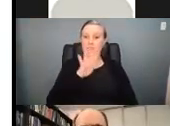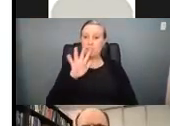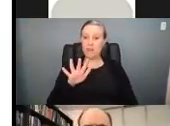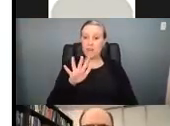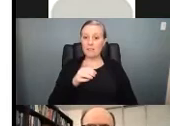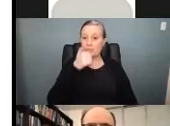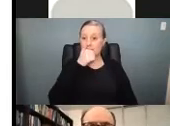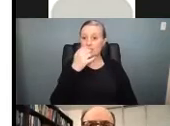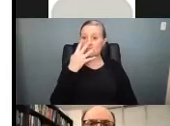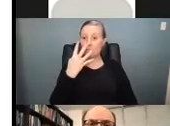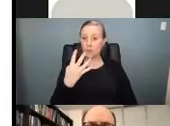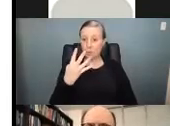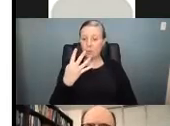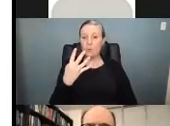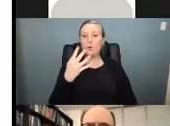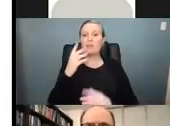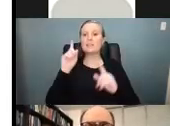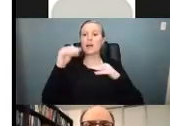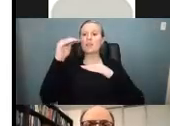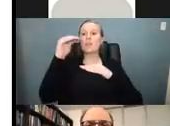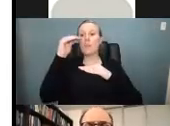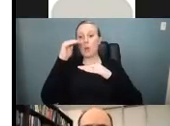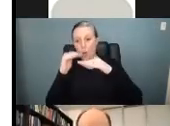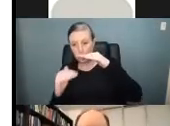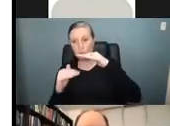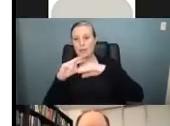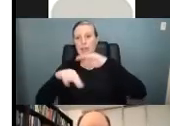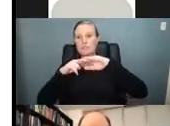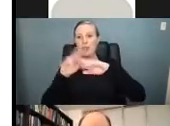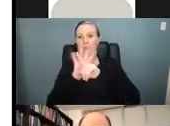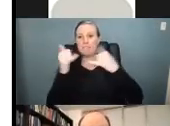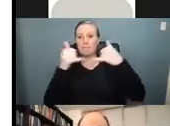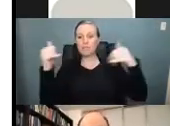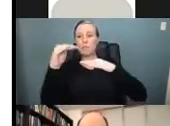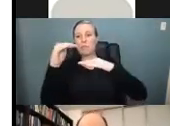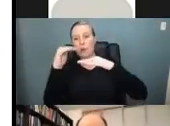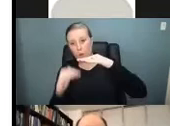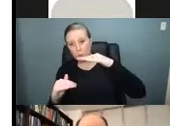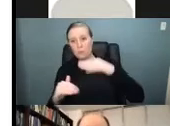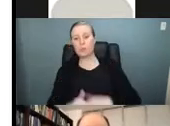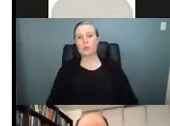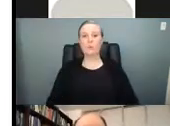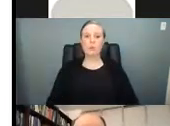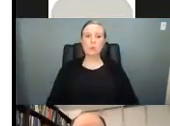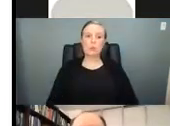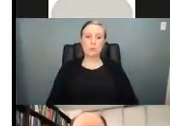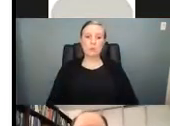outcomes, which are below the national average. Again, when you look at this using our three